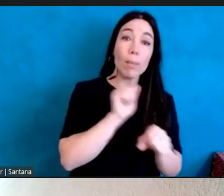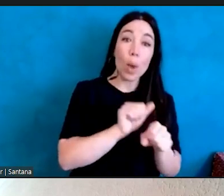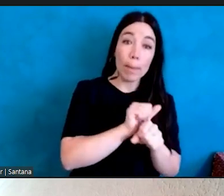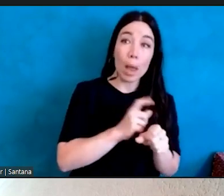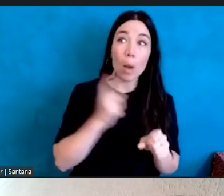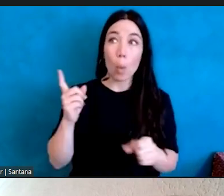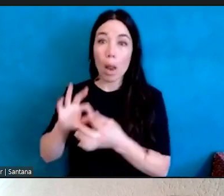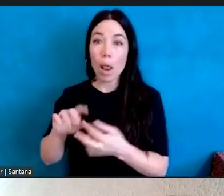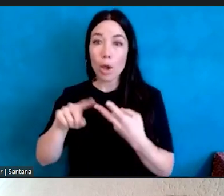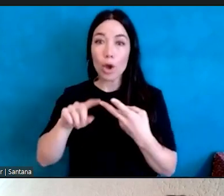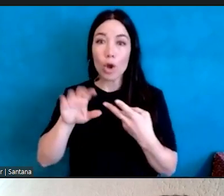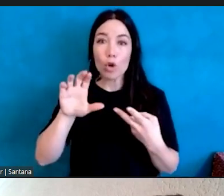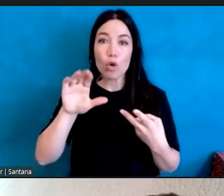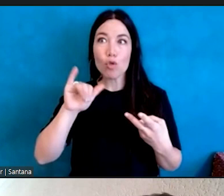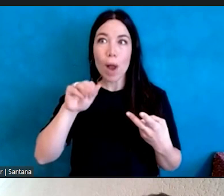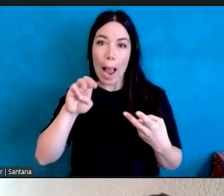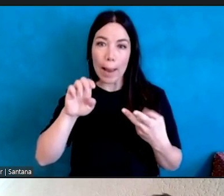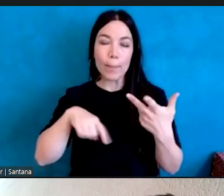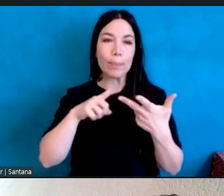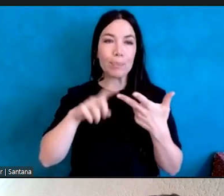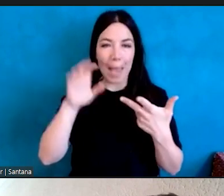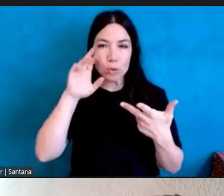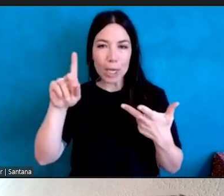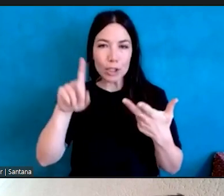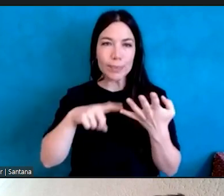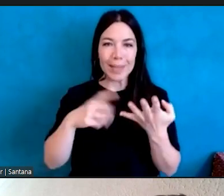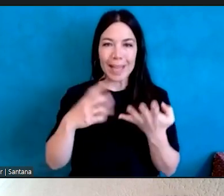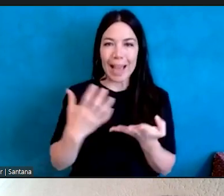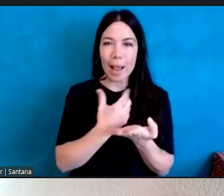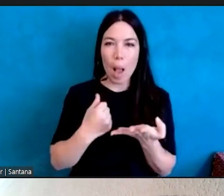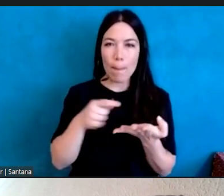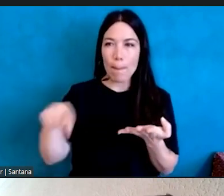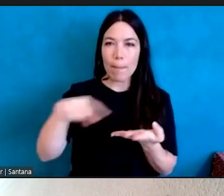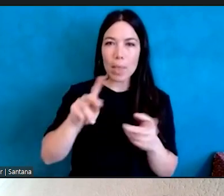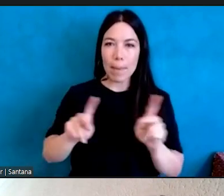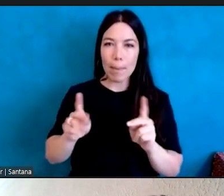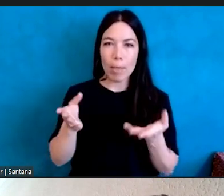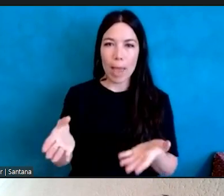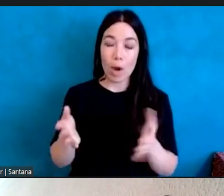And number four is income. Now, this--this actually connects to an overall counter-extremism program as well.